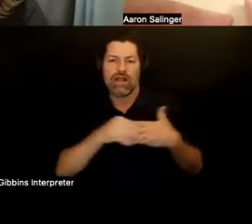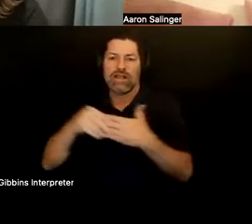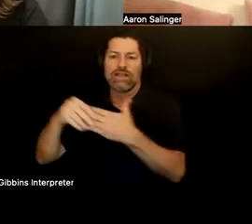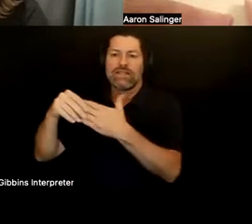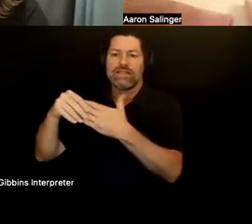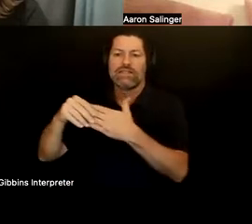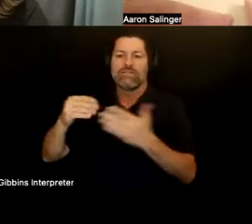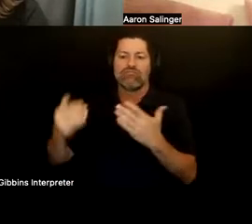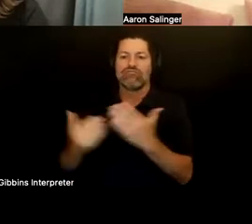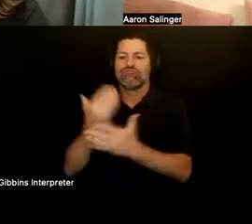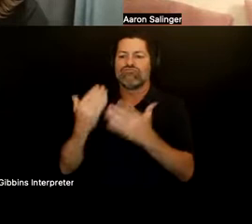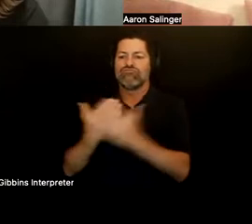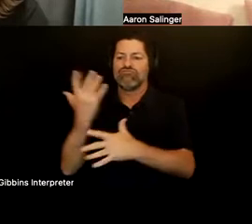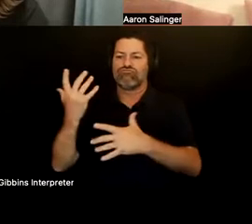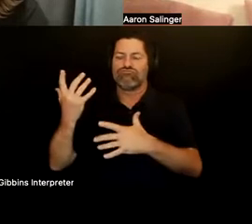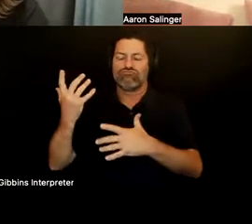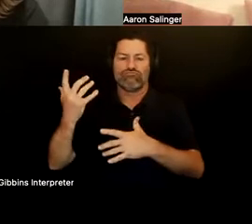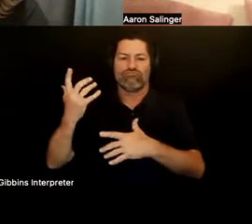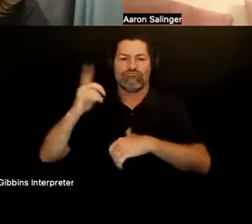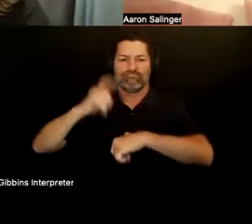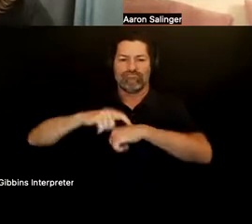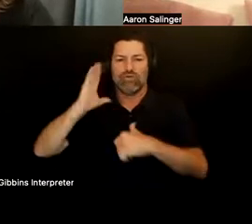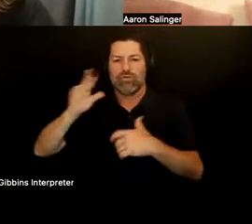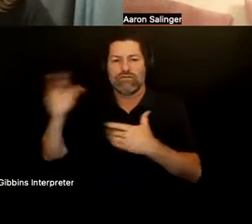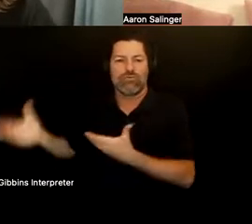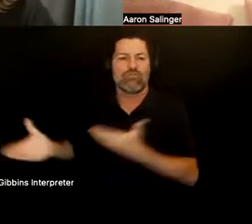right? 19:49:33 Who will bring the world to a more